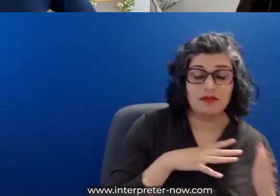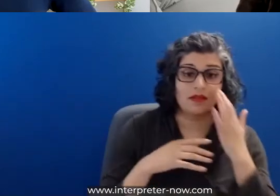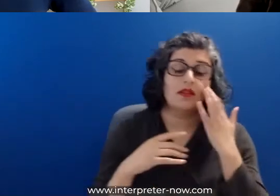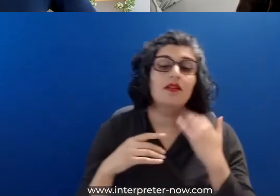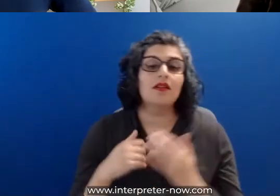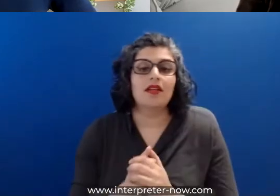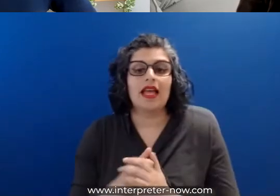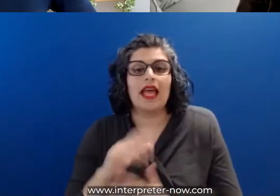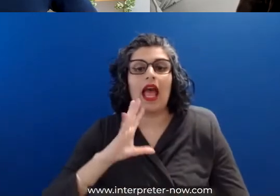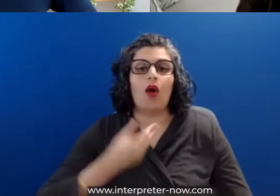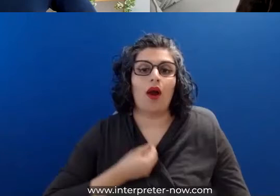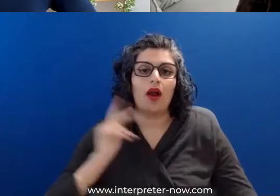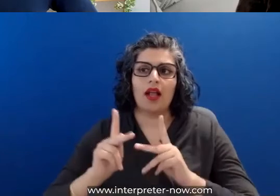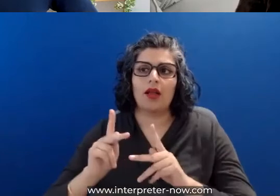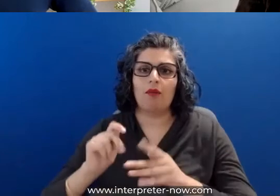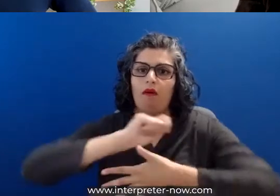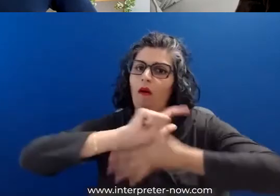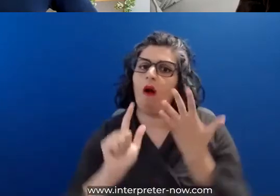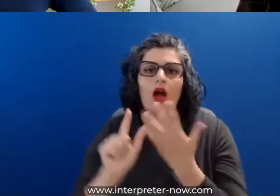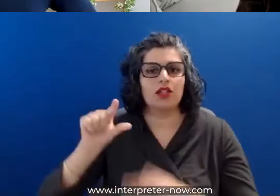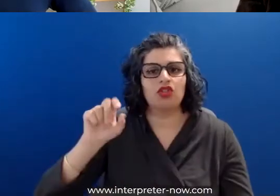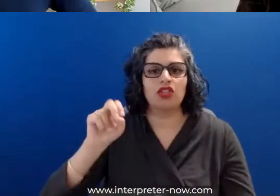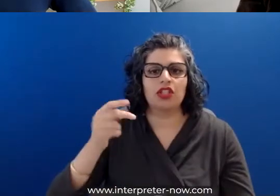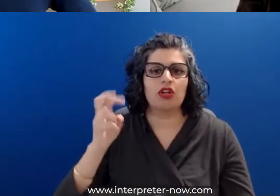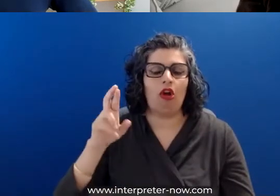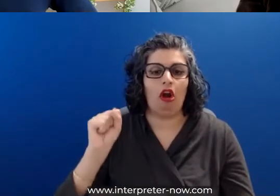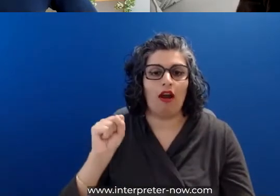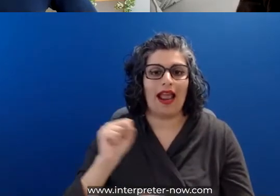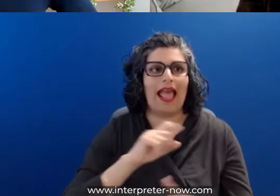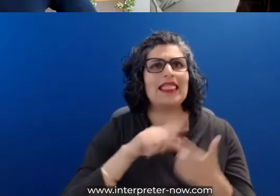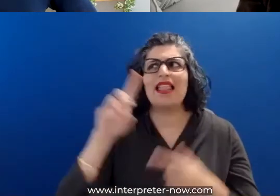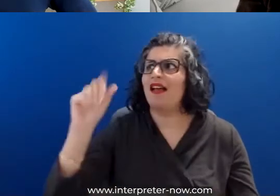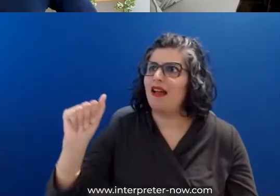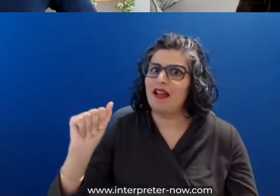people of all genders. Then there are disabled people who have disabilities that affect their